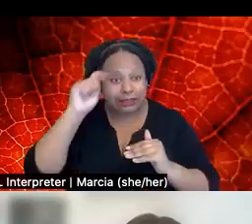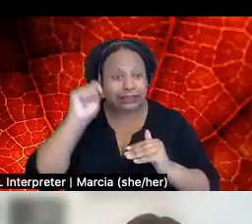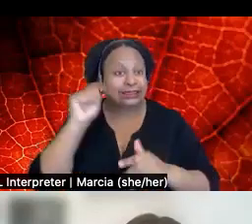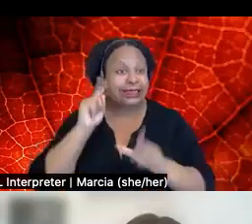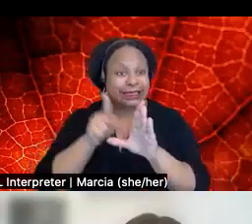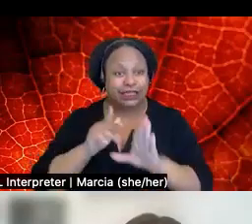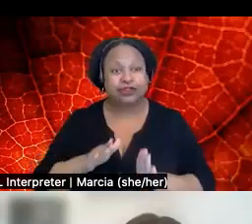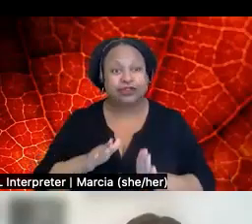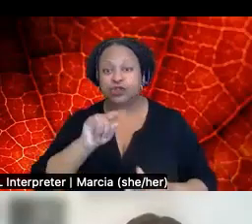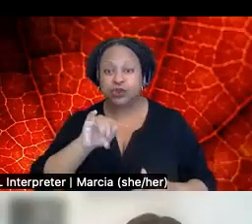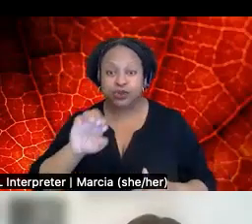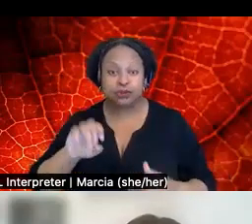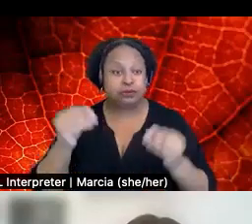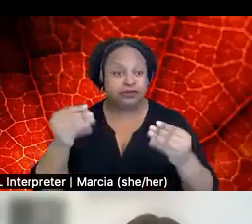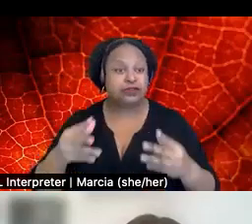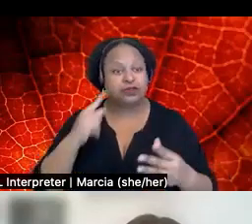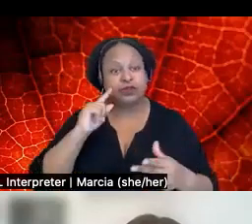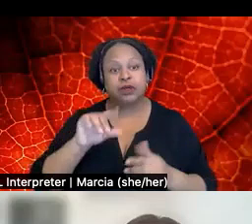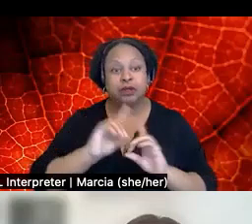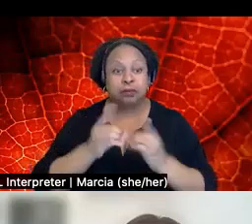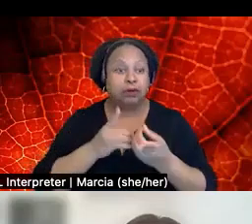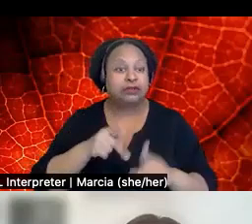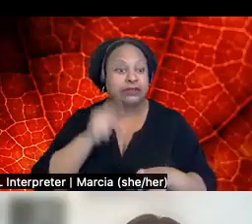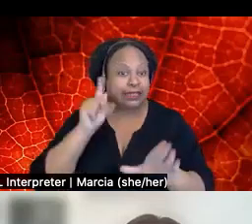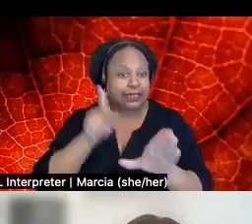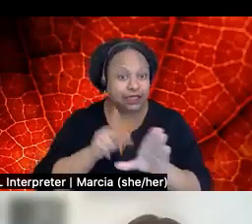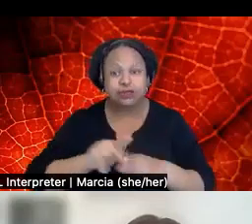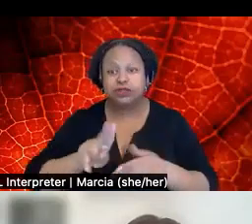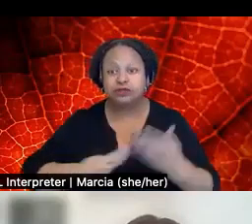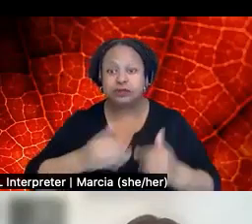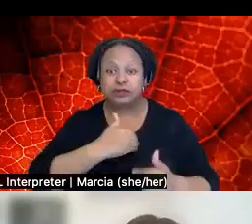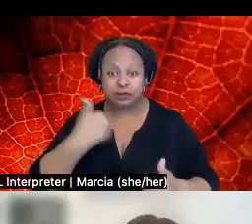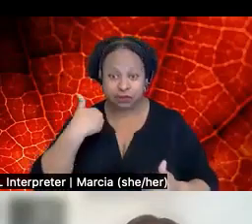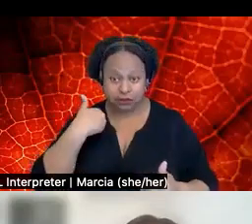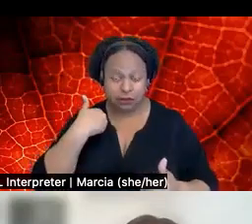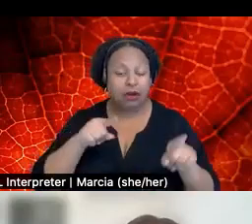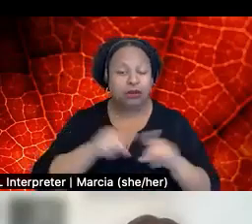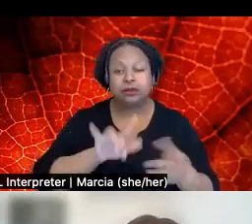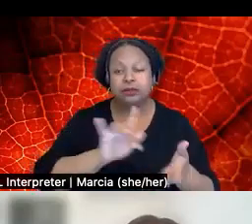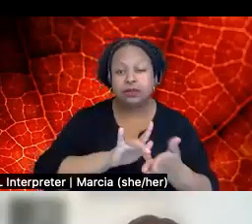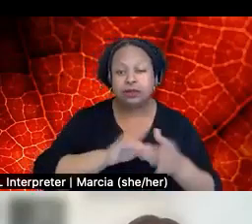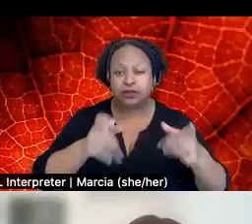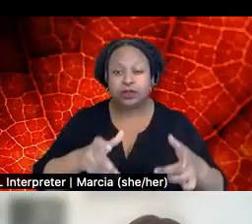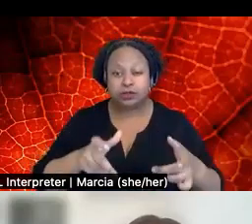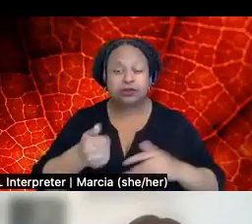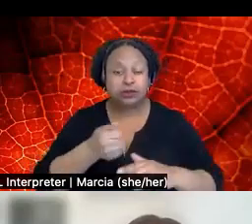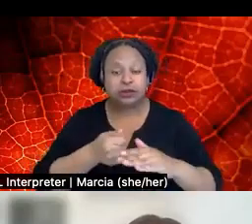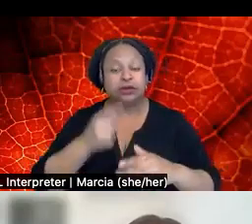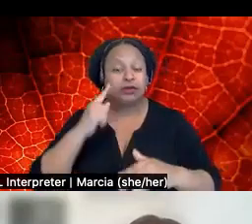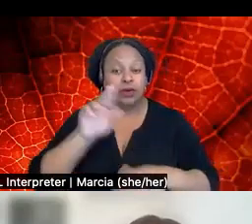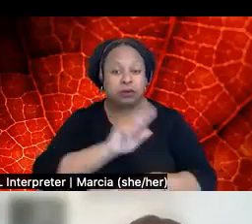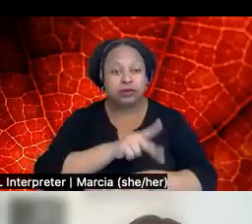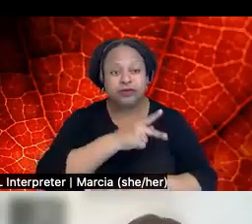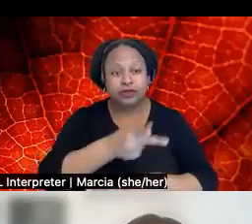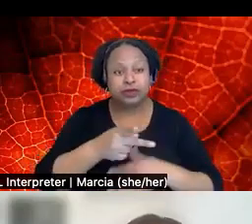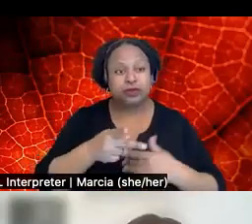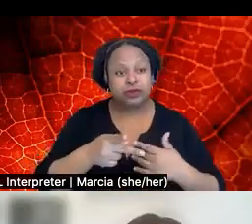of Psychiatry, University of Toronto, and the medical director of the Provincial, Pediatric,